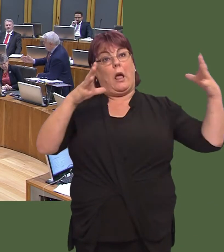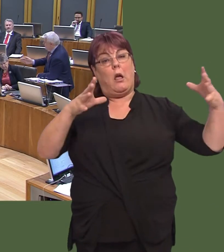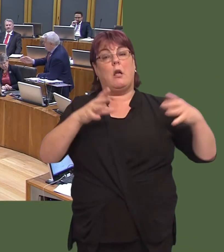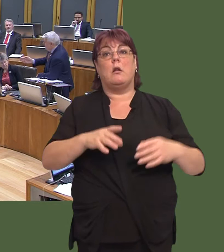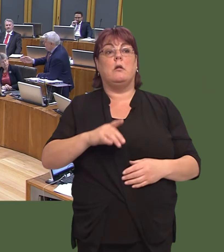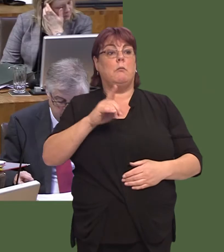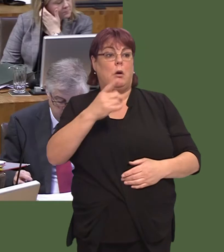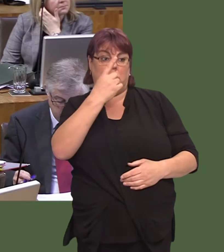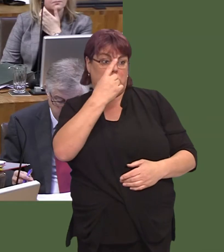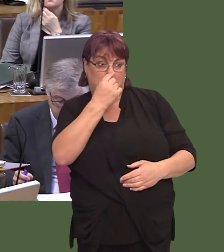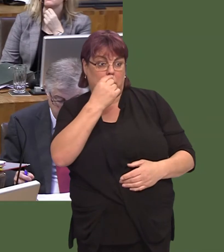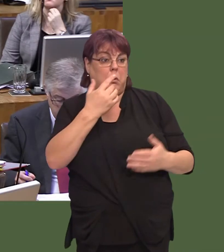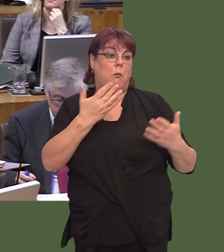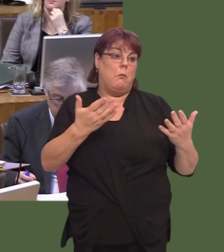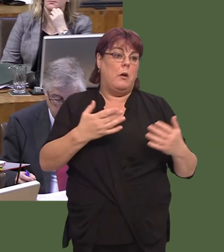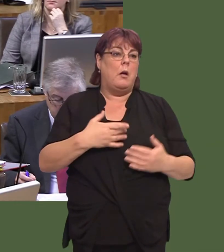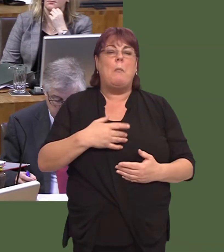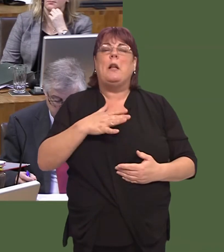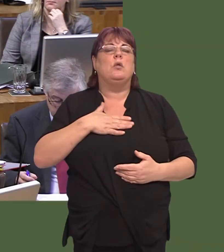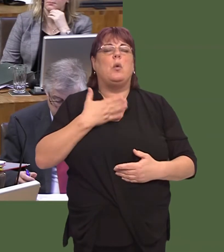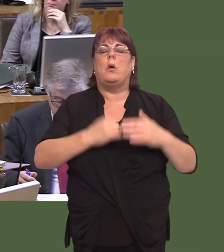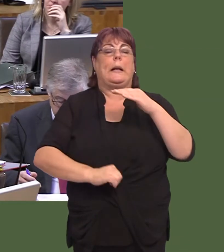Personally, I prefer there not to be a cap, but if there is to be a cap, I think then